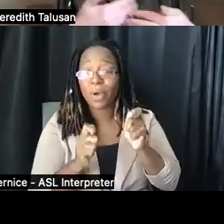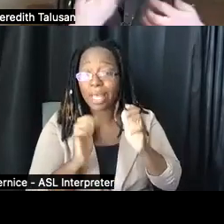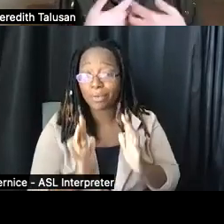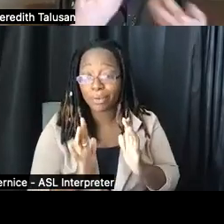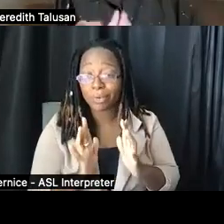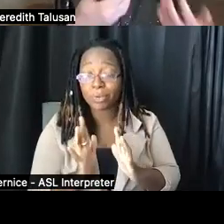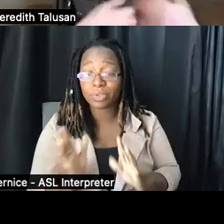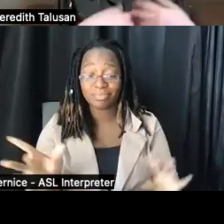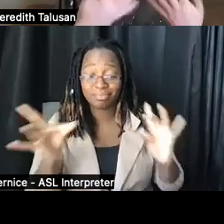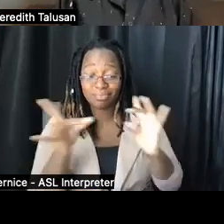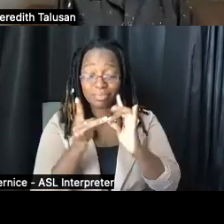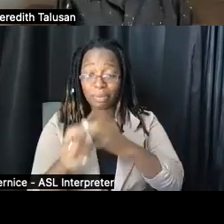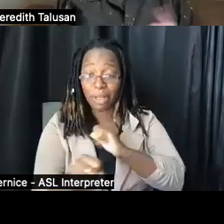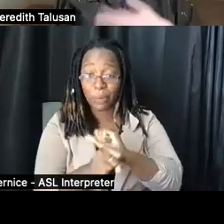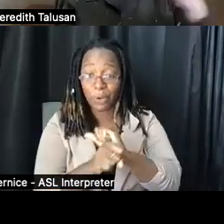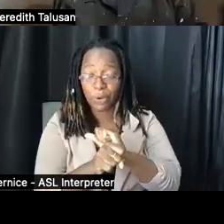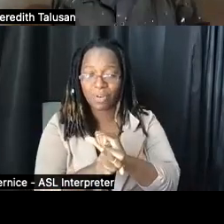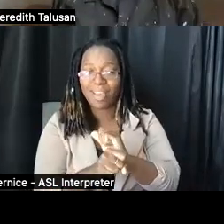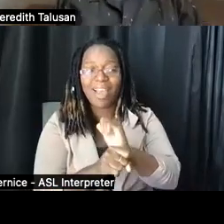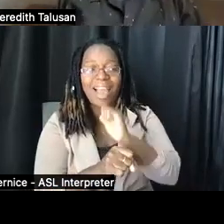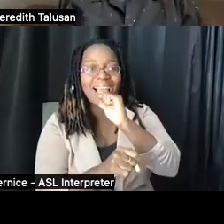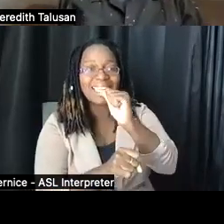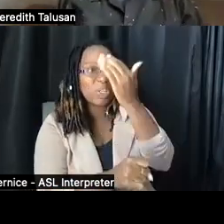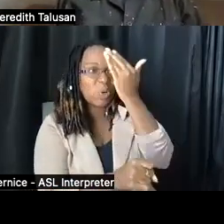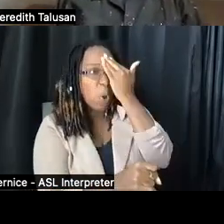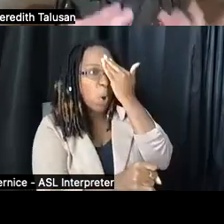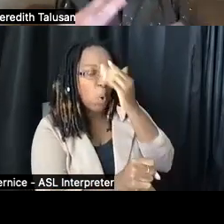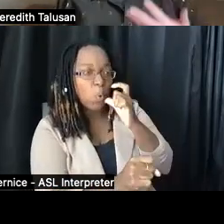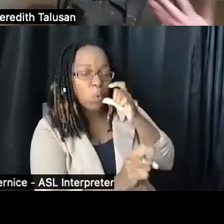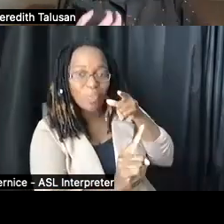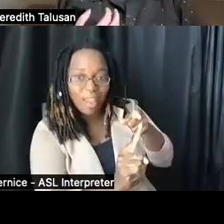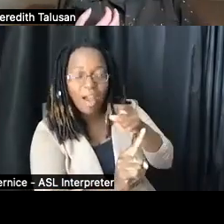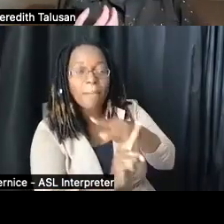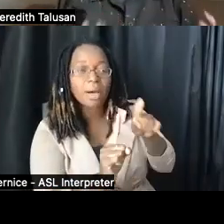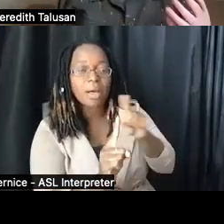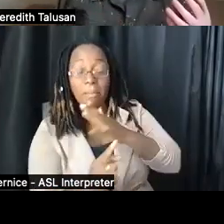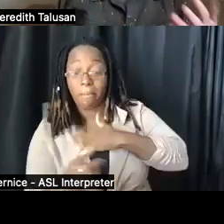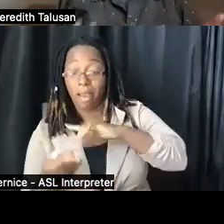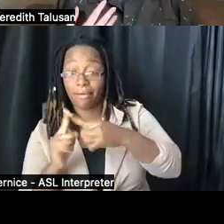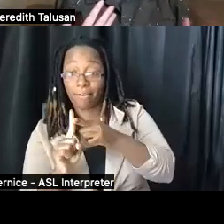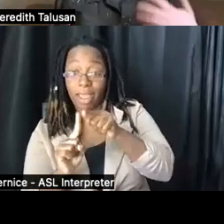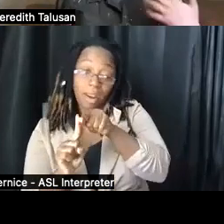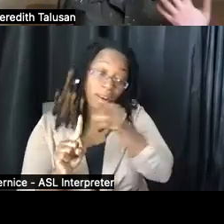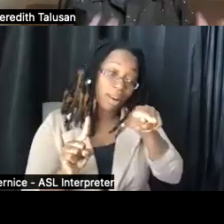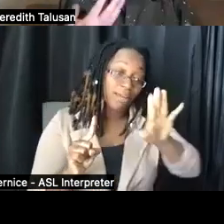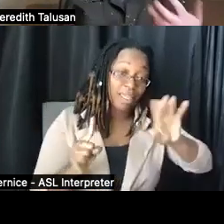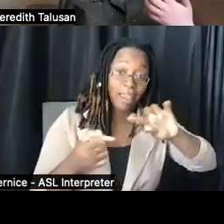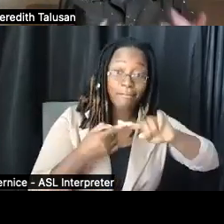that are relevant to my work, is not through somebody that I know directly. But through a friend of a friend.